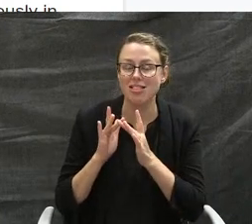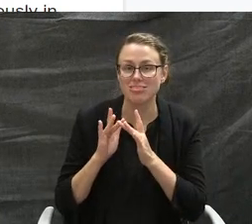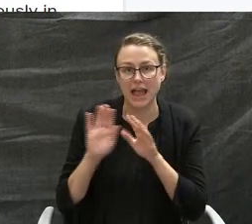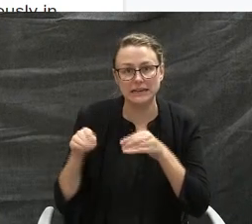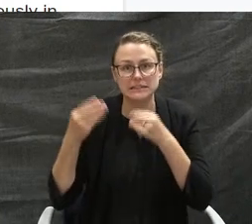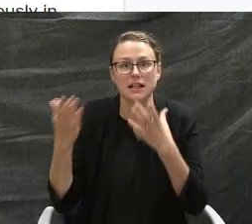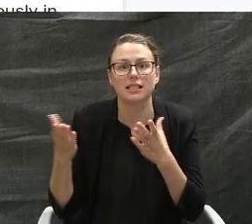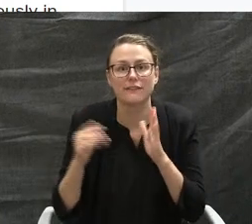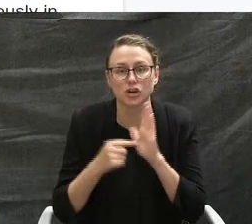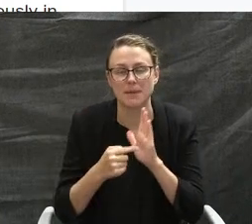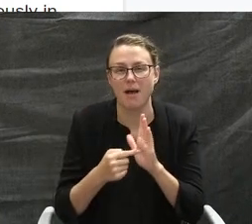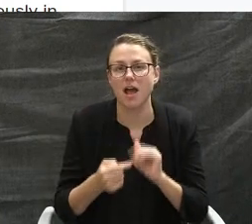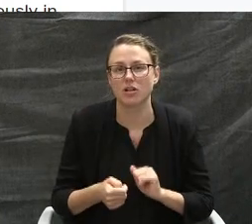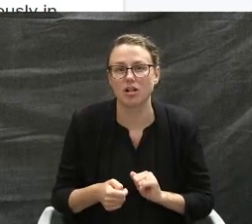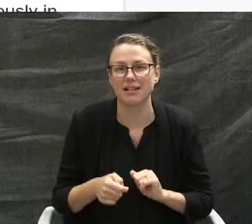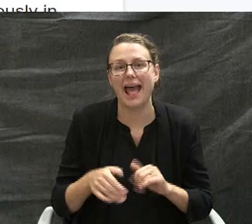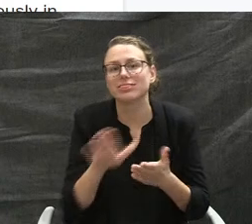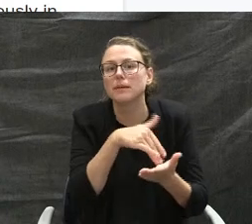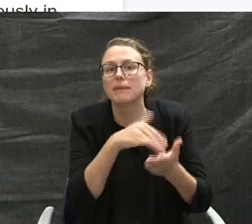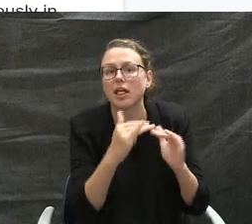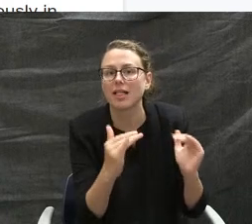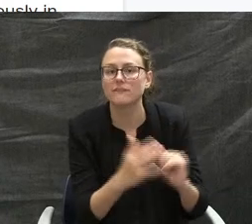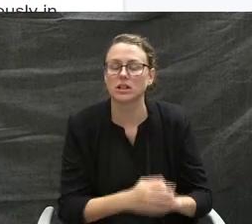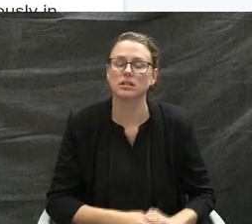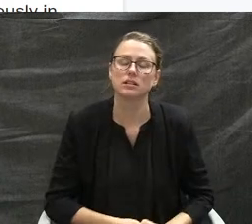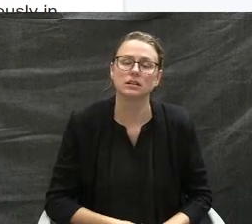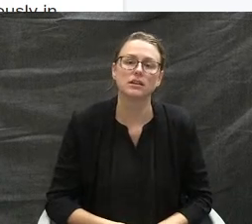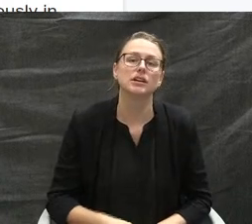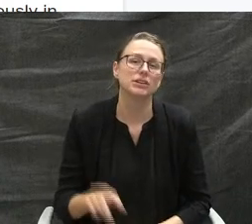middle level. And so we do have some schedule examples linked